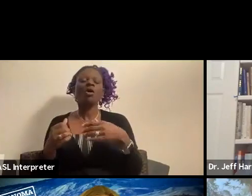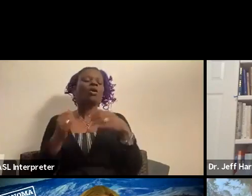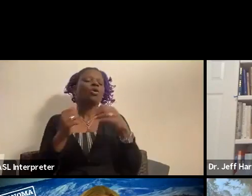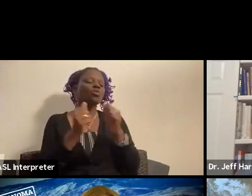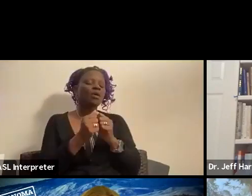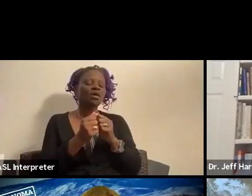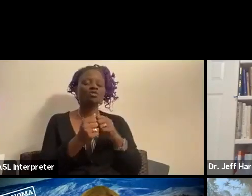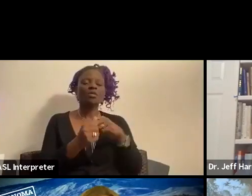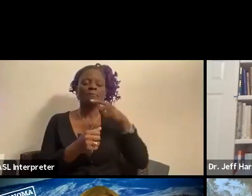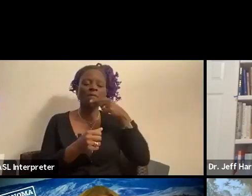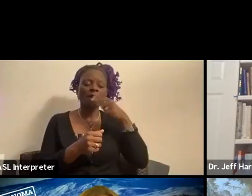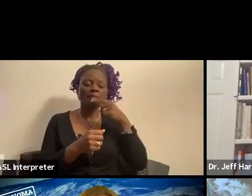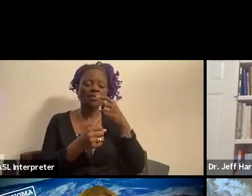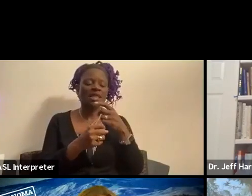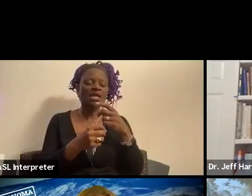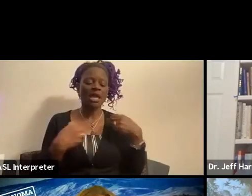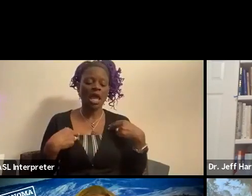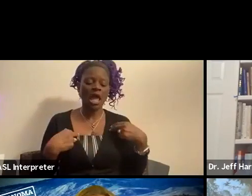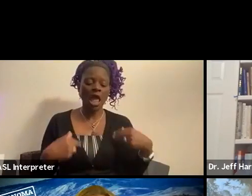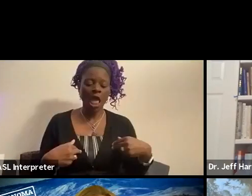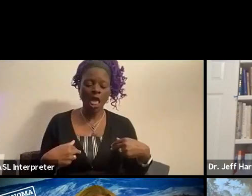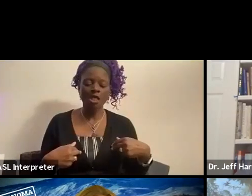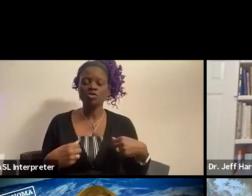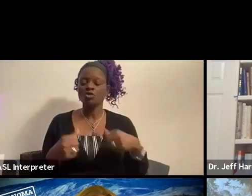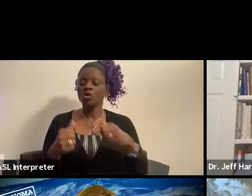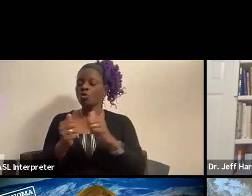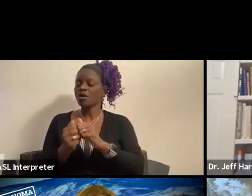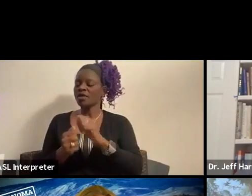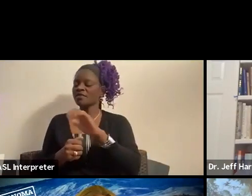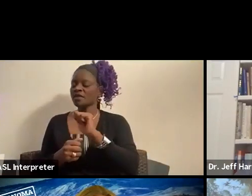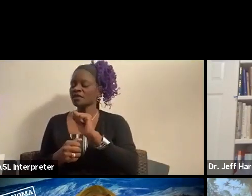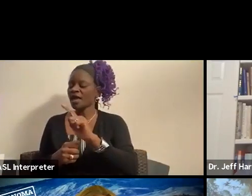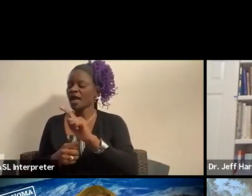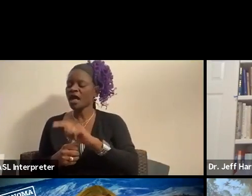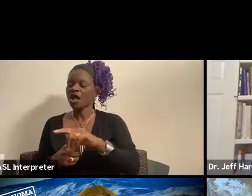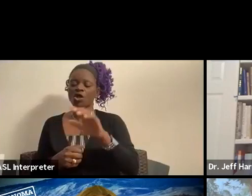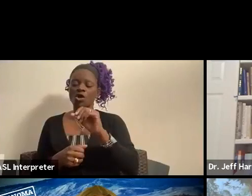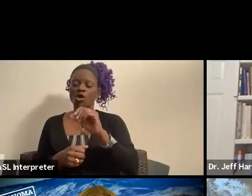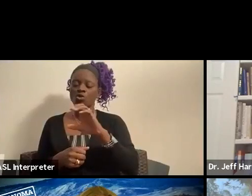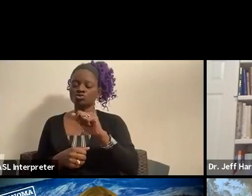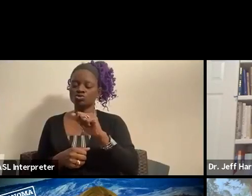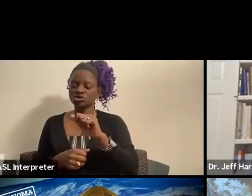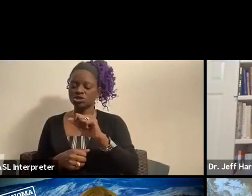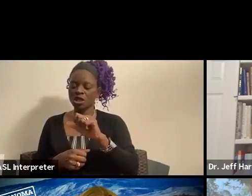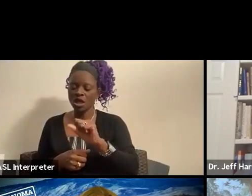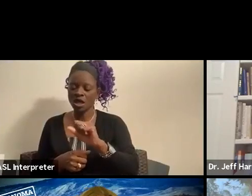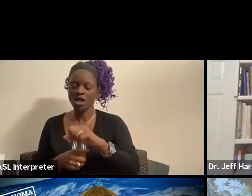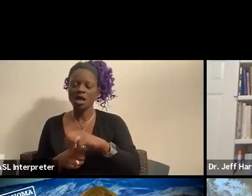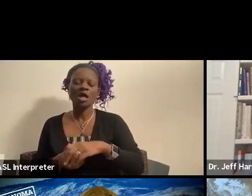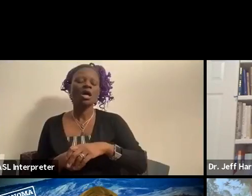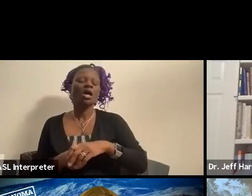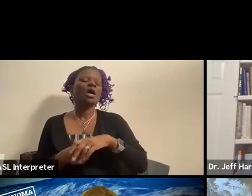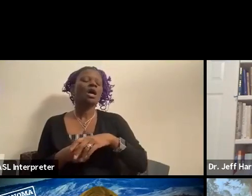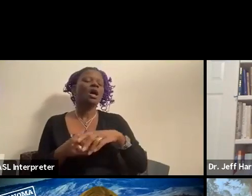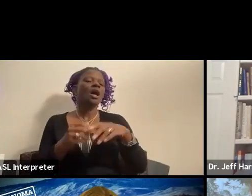There's a recommendation in the Cal OSHA document and then the governor's plan. It's because you're a purple county.